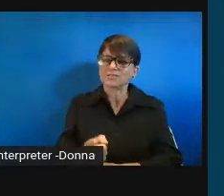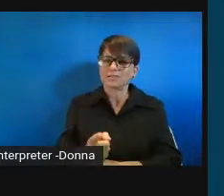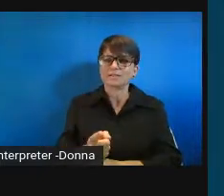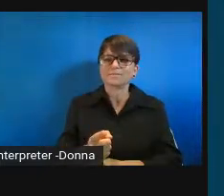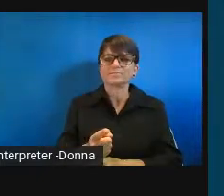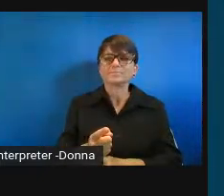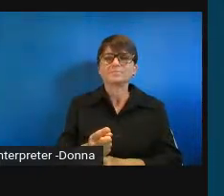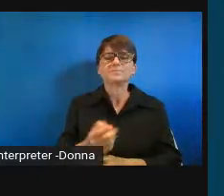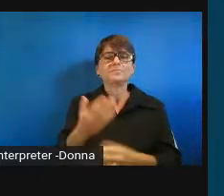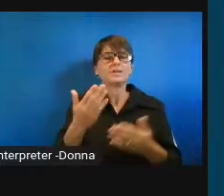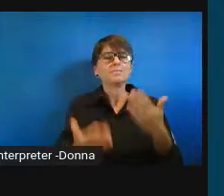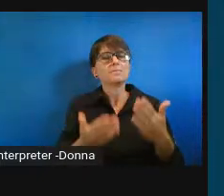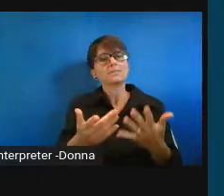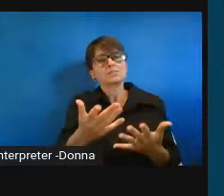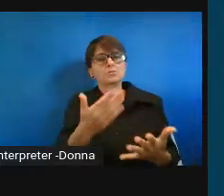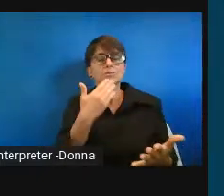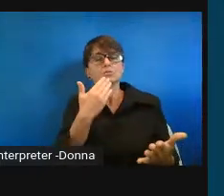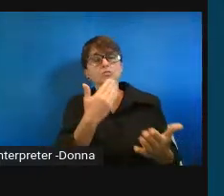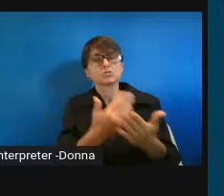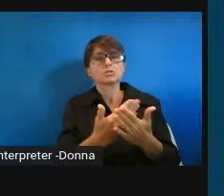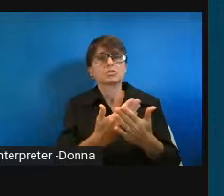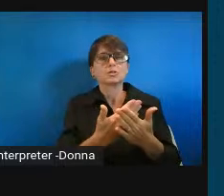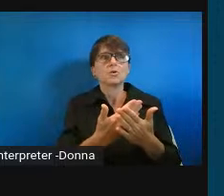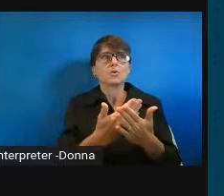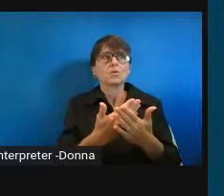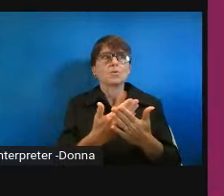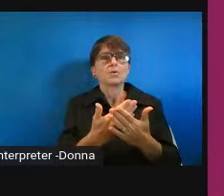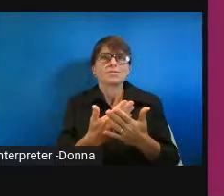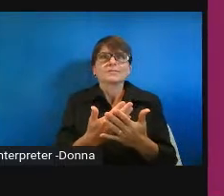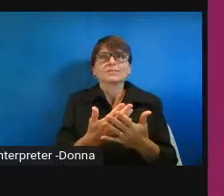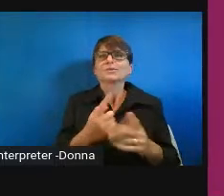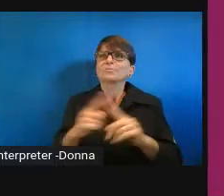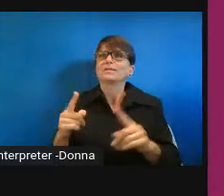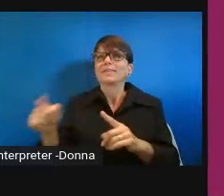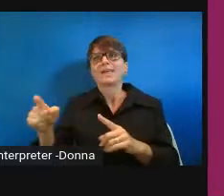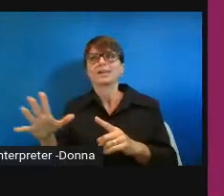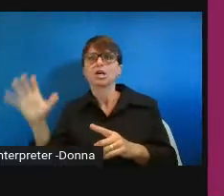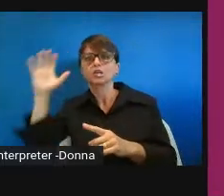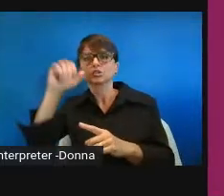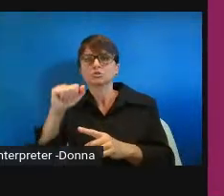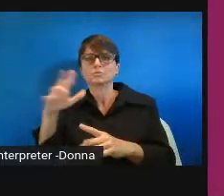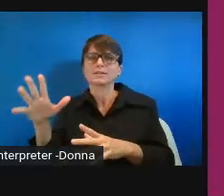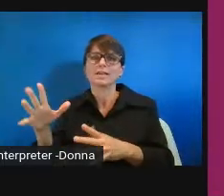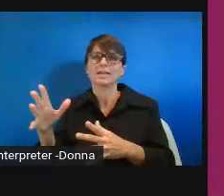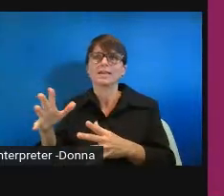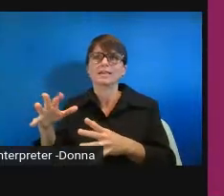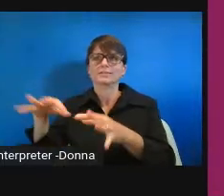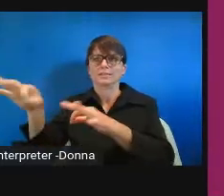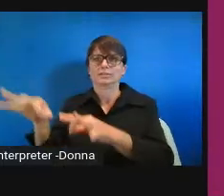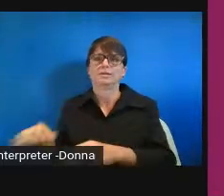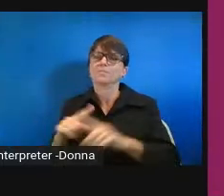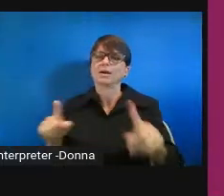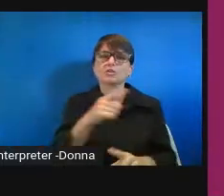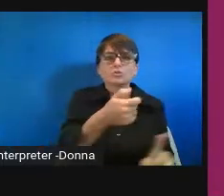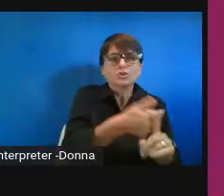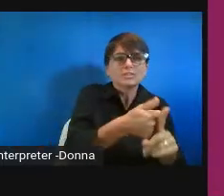do this for you but it is best to do it yourself. They made to a reasonable job of identifying what